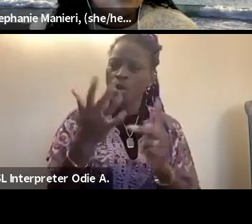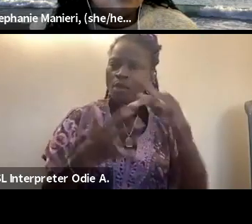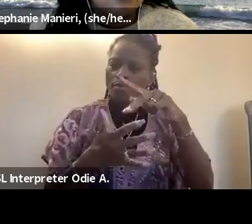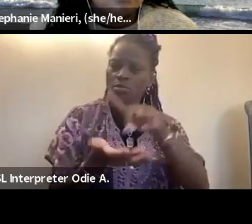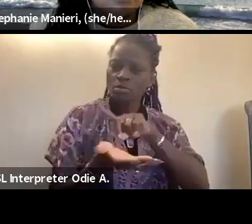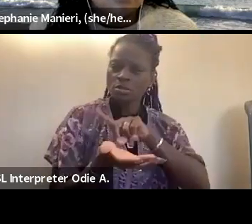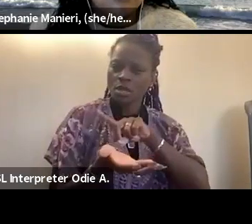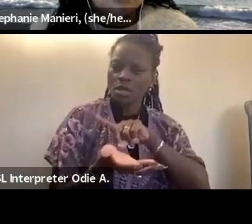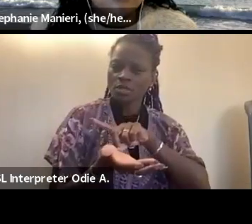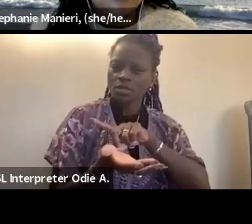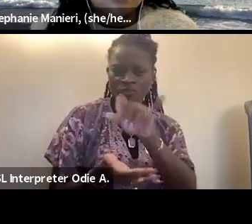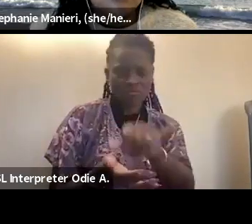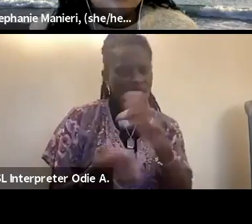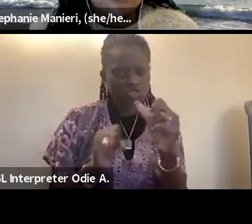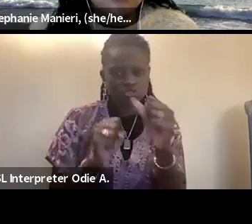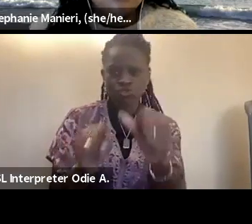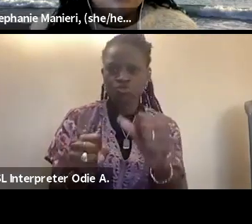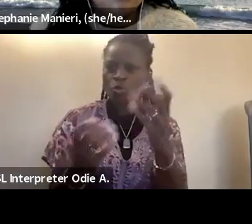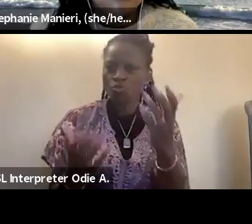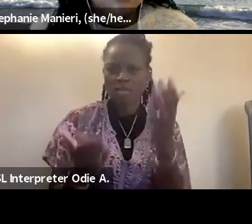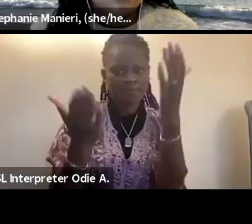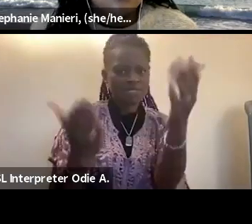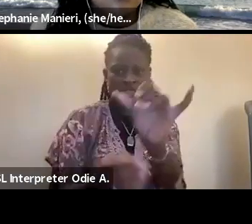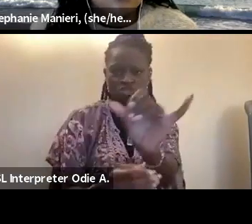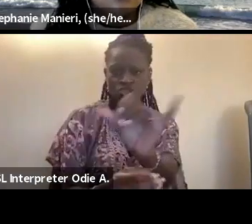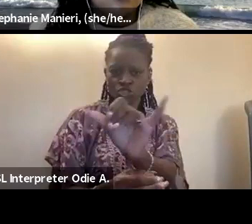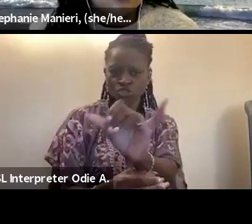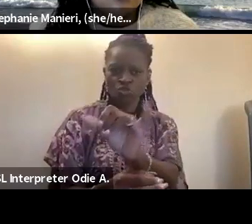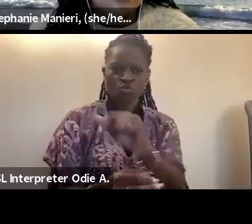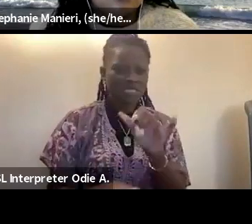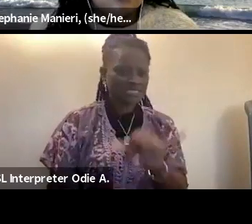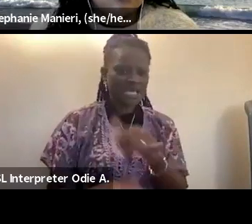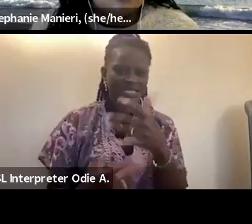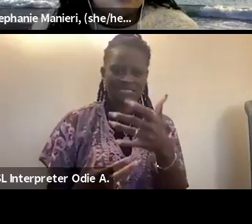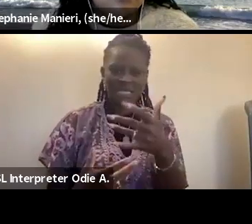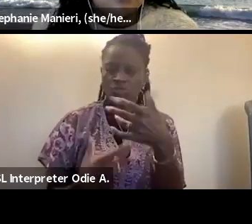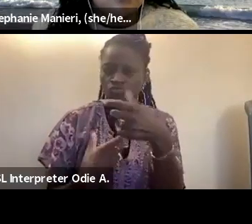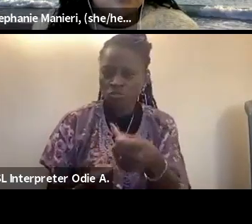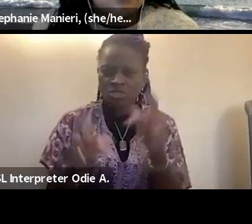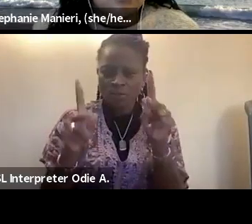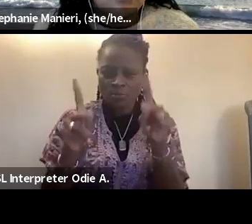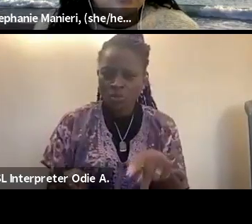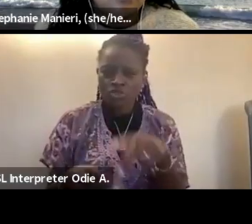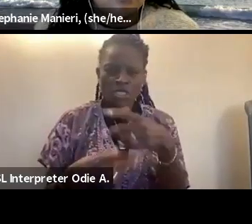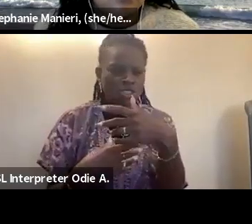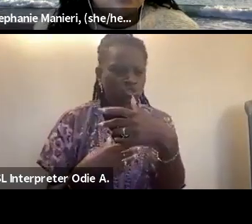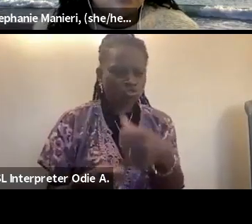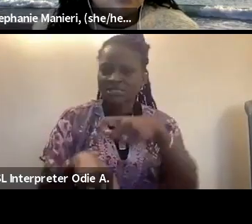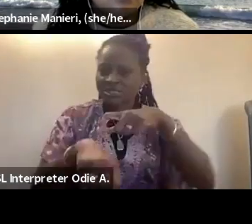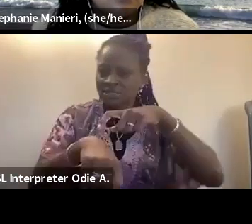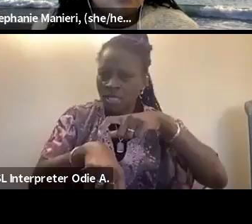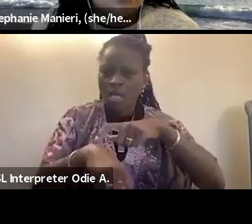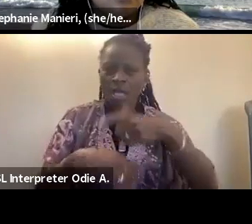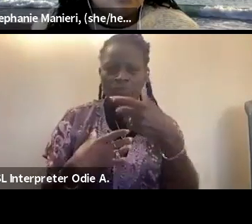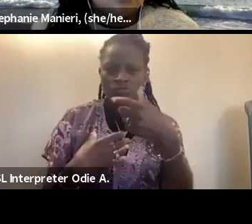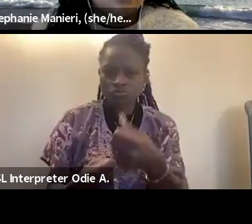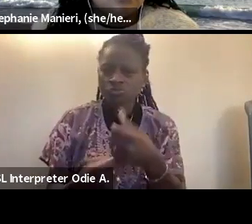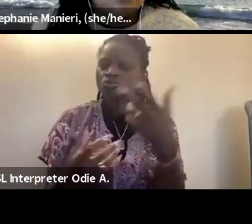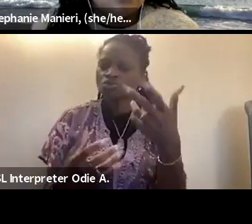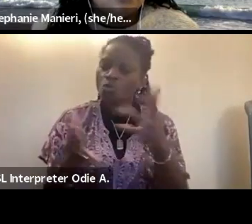is strongly advised because that's a trusted location and a trusted person. But we strongly encourage people to